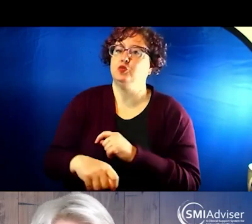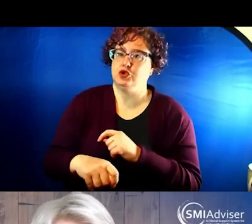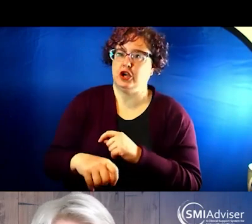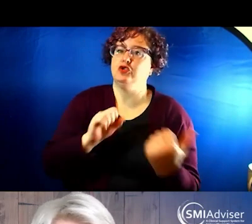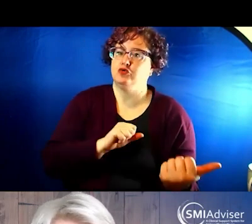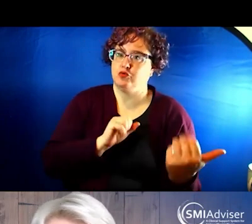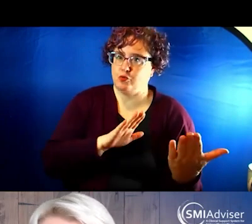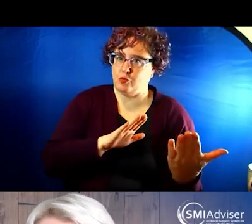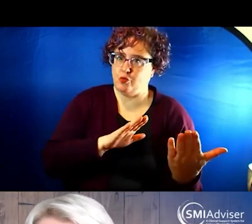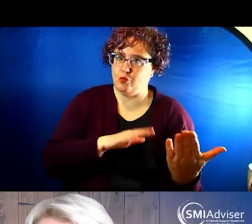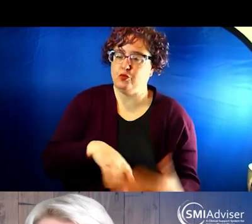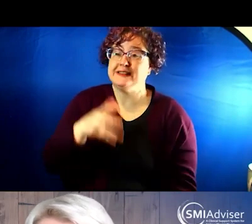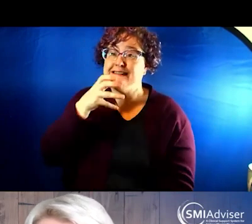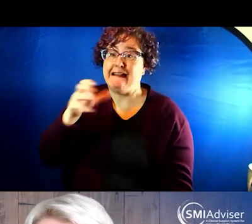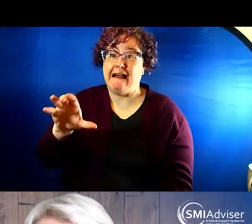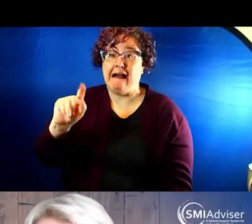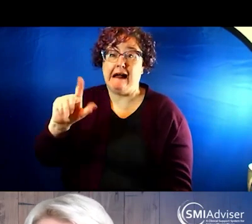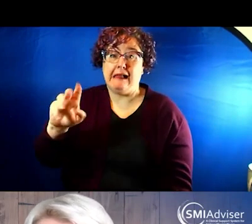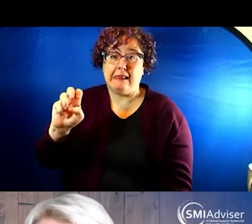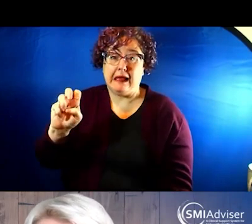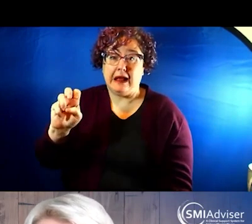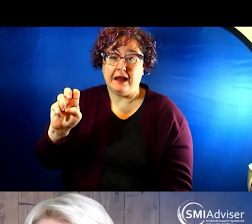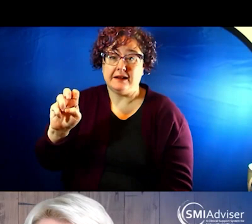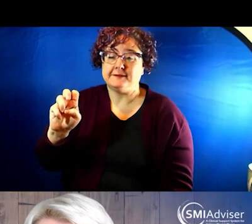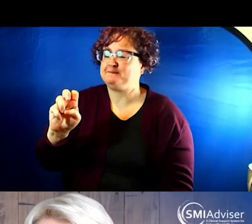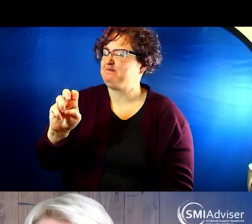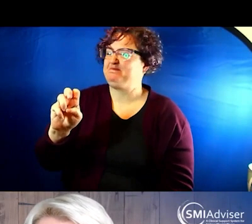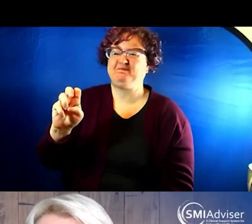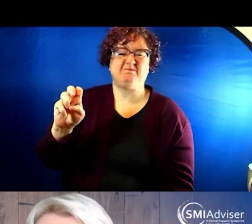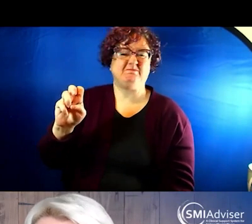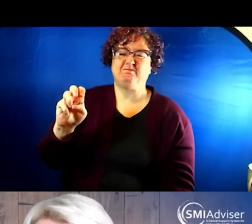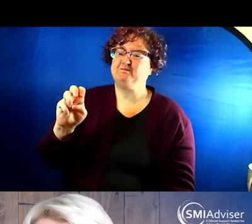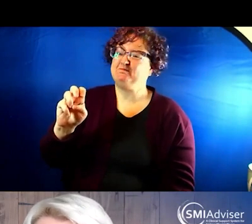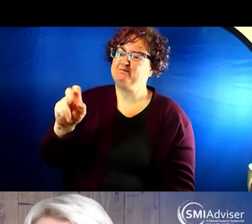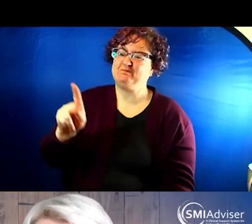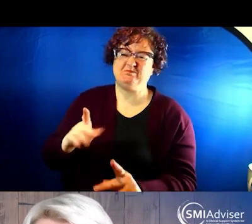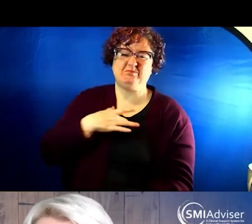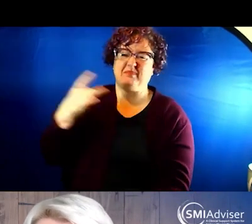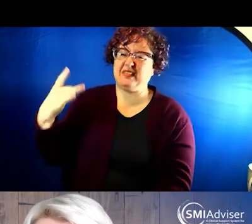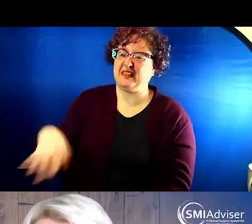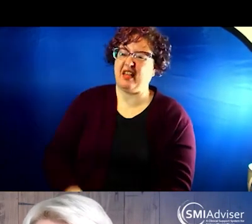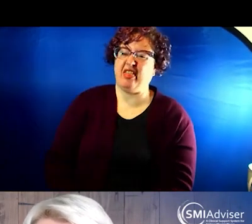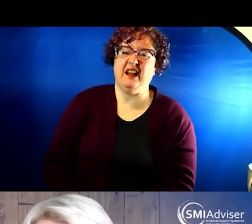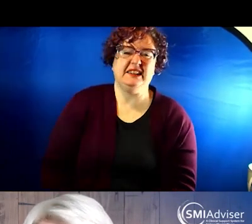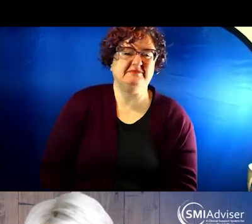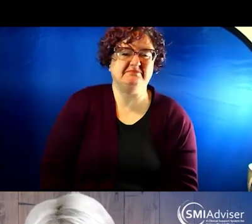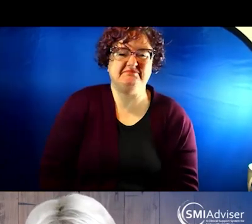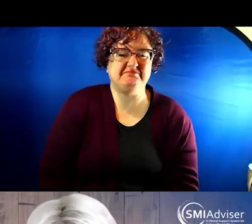HOTLINE DID NOT RESONATE WELL WITH PEOPLE AND THEIR RESPONSES